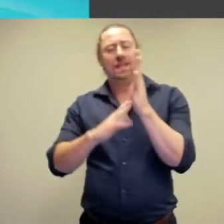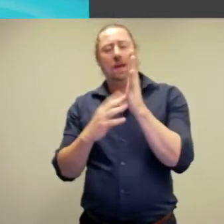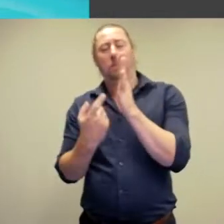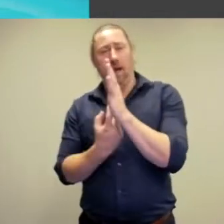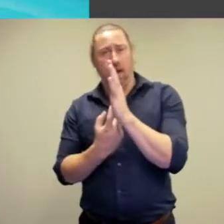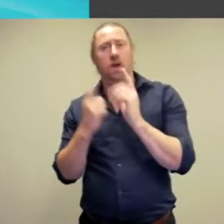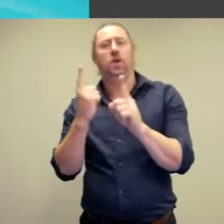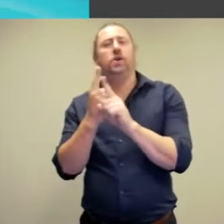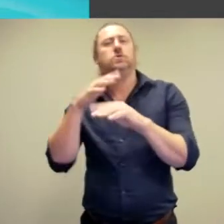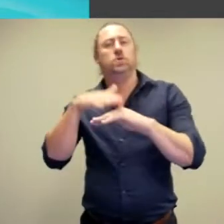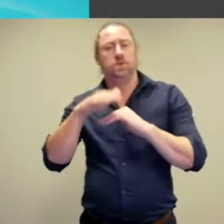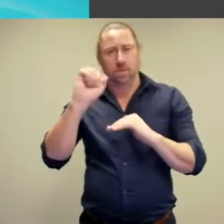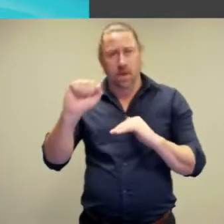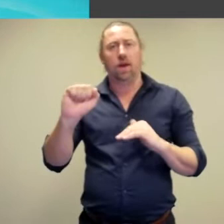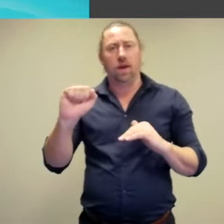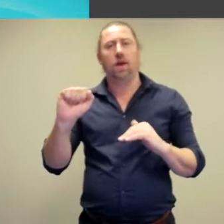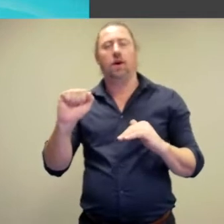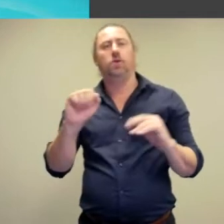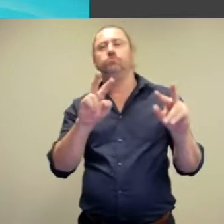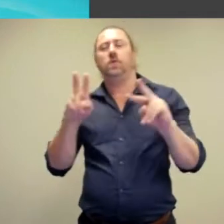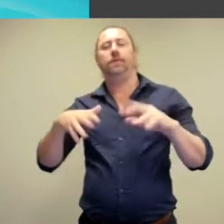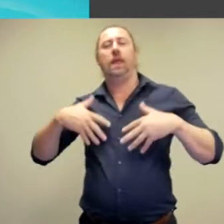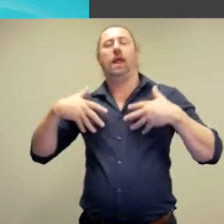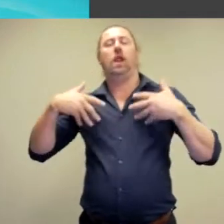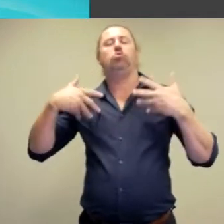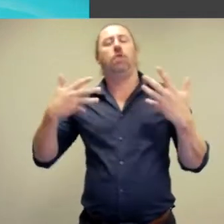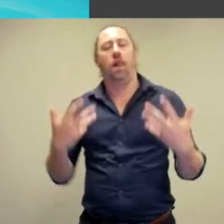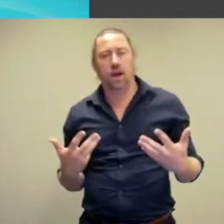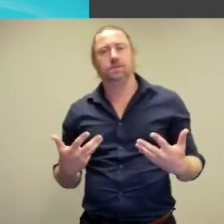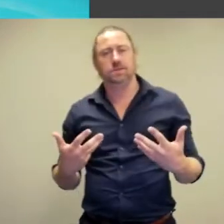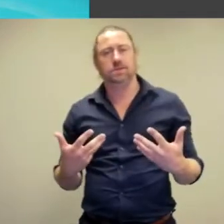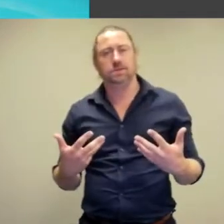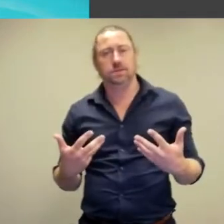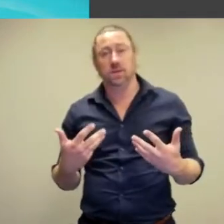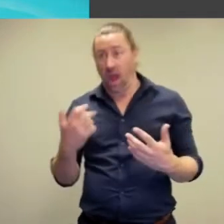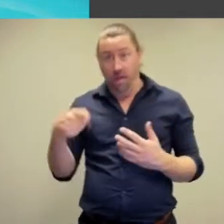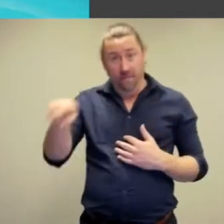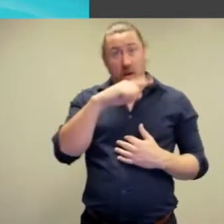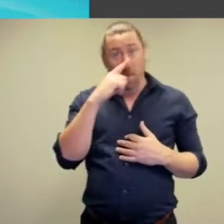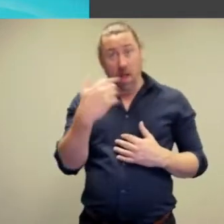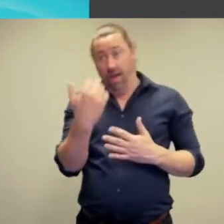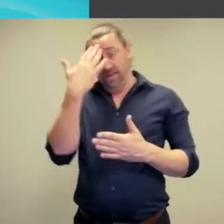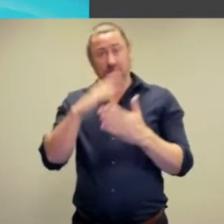to a relaxing sensation